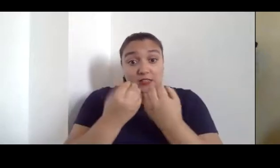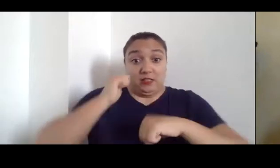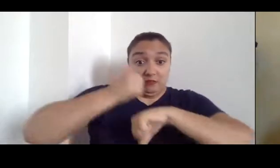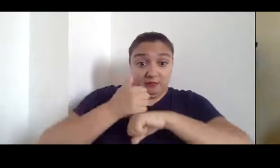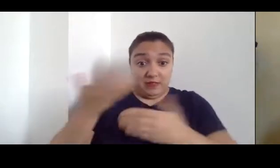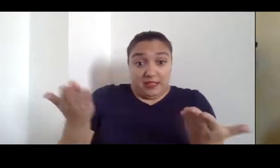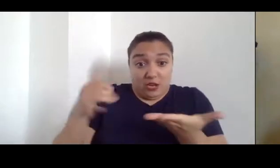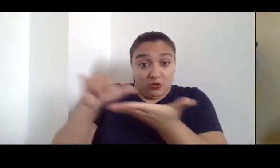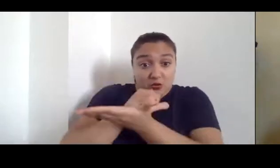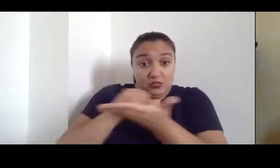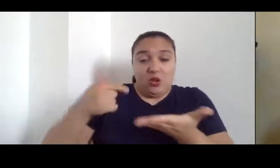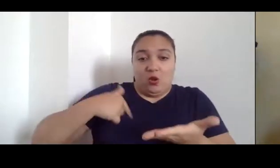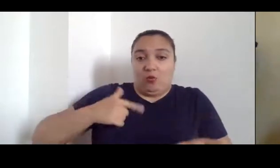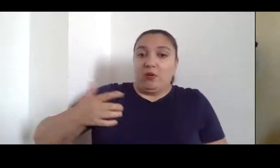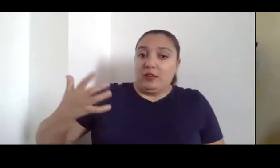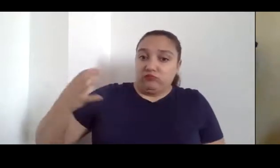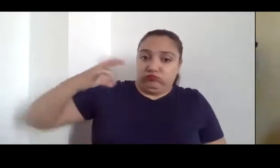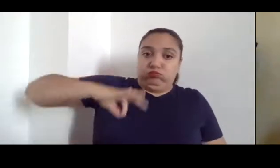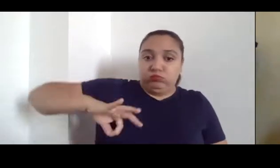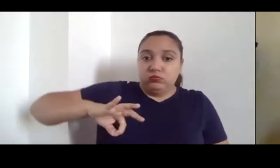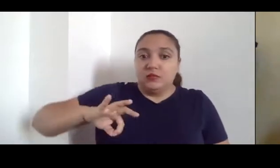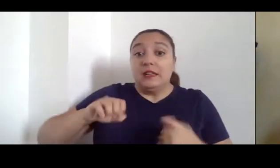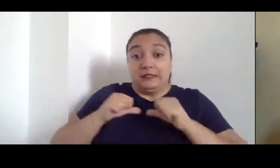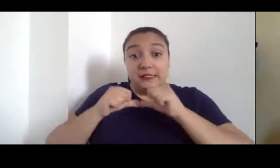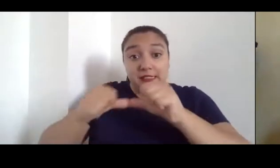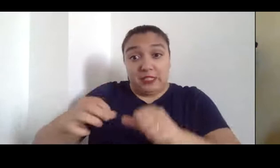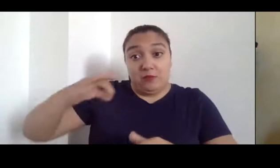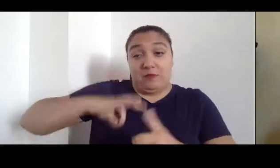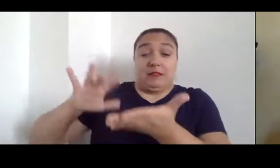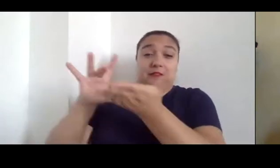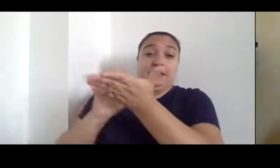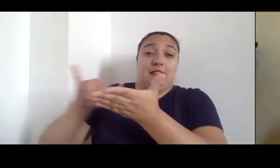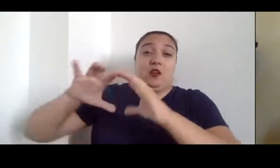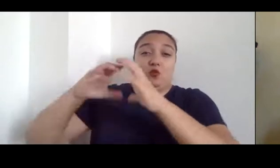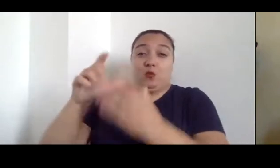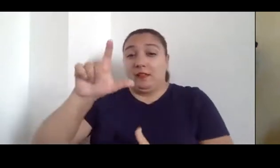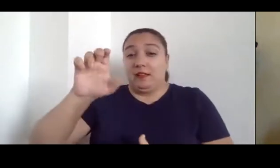and subsequent erasure of Lenape people and governance on their land. Please join